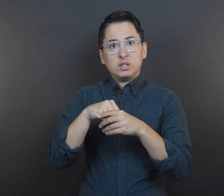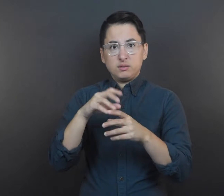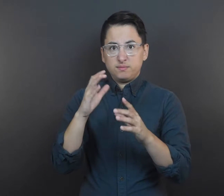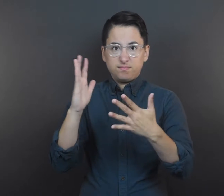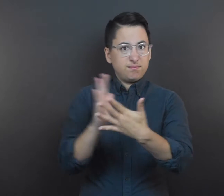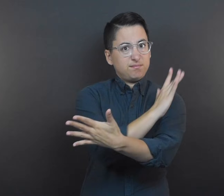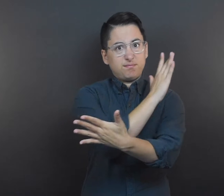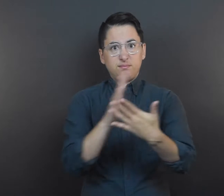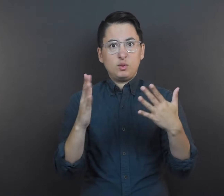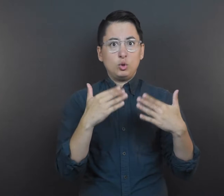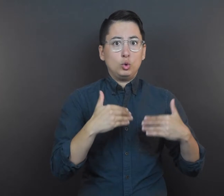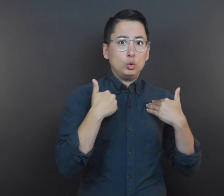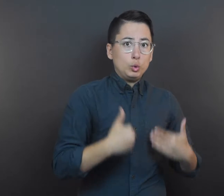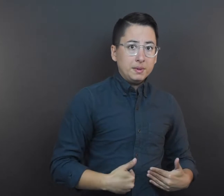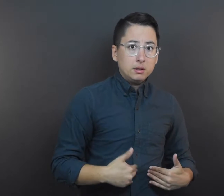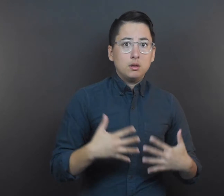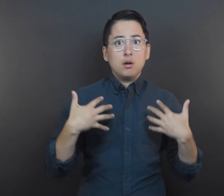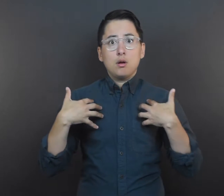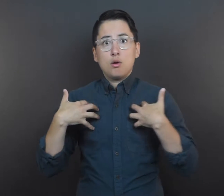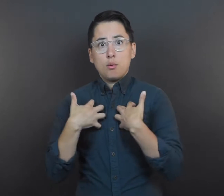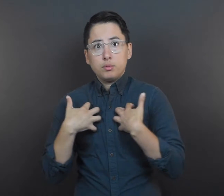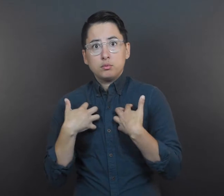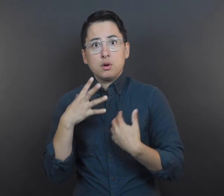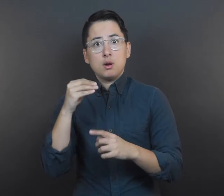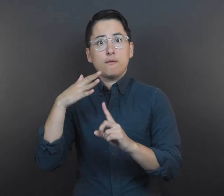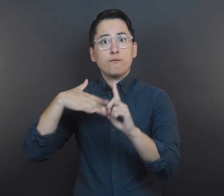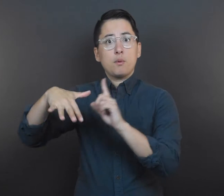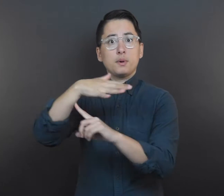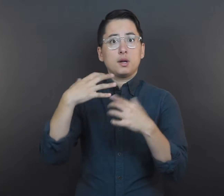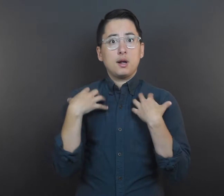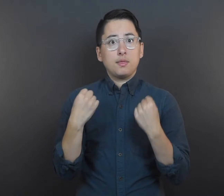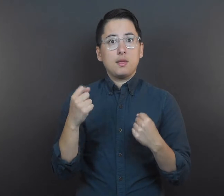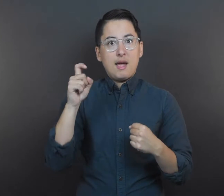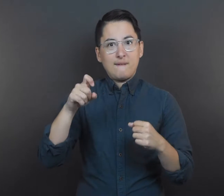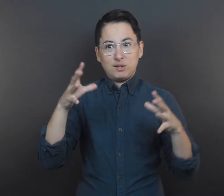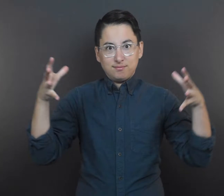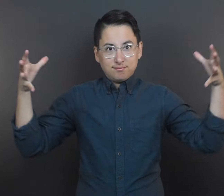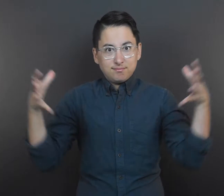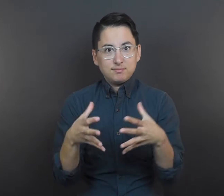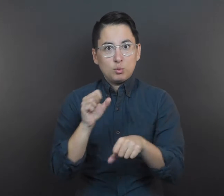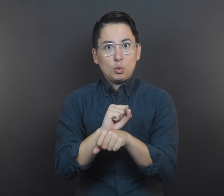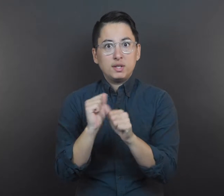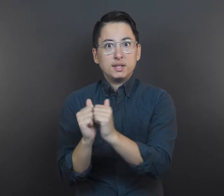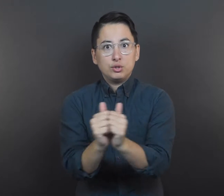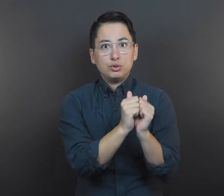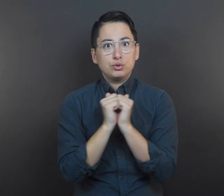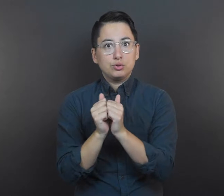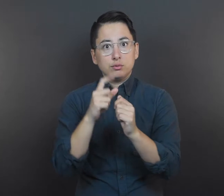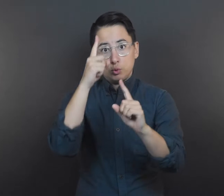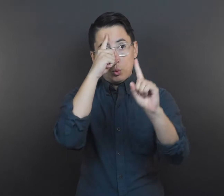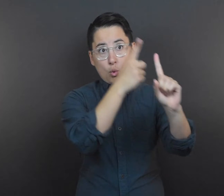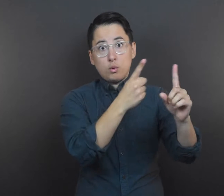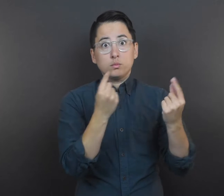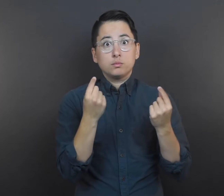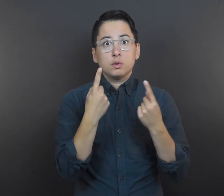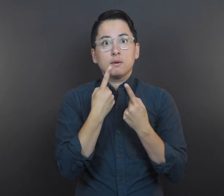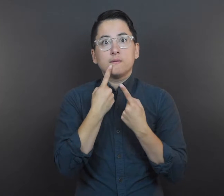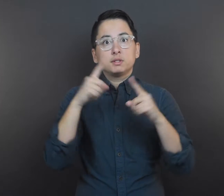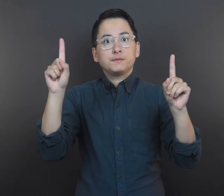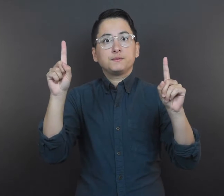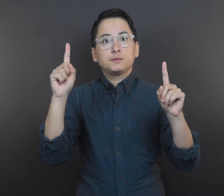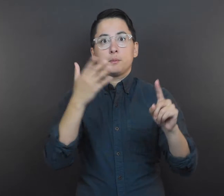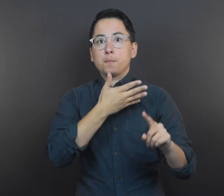across the spectrum of human, animal, and environmental health all need to work together